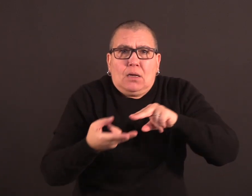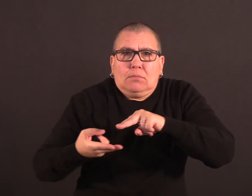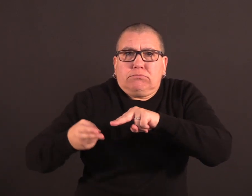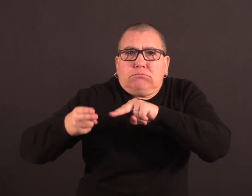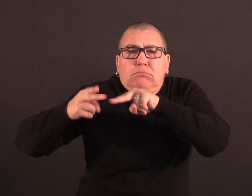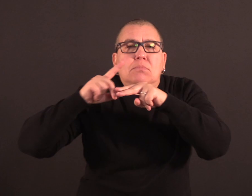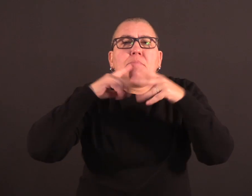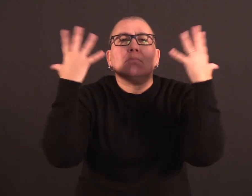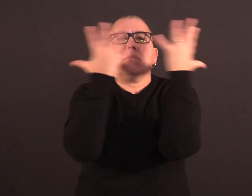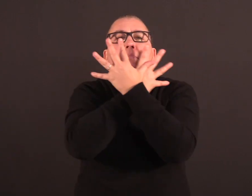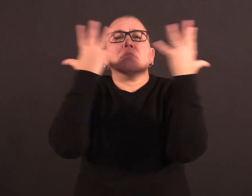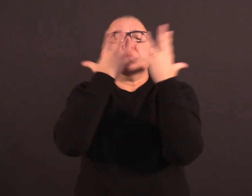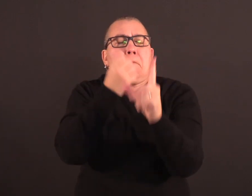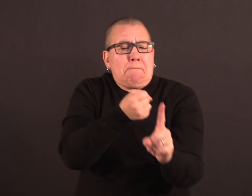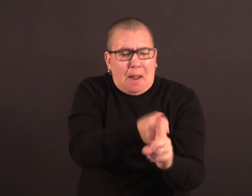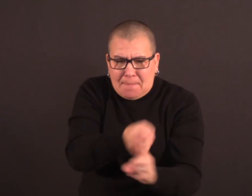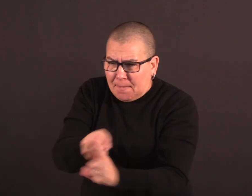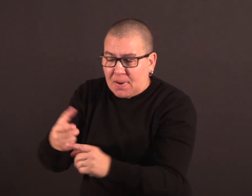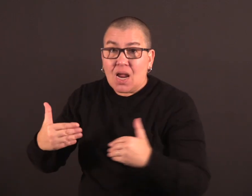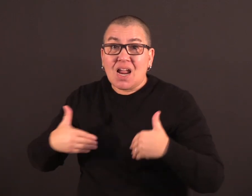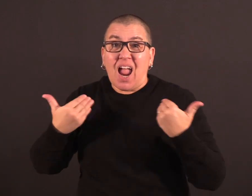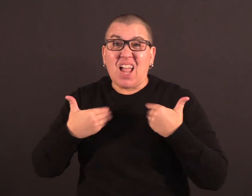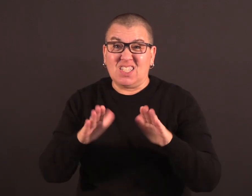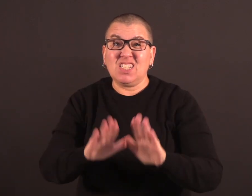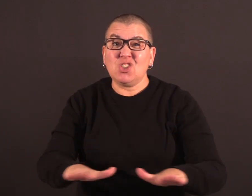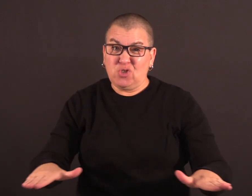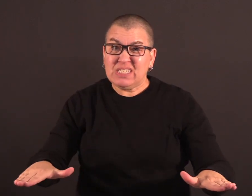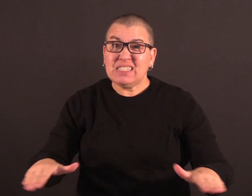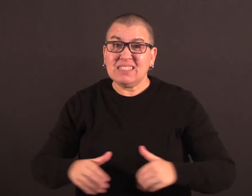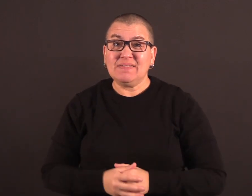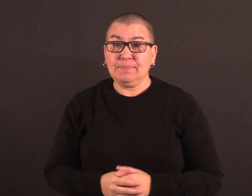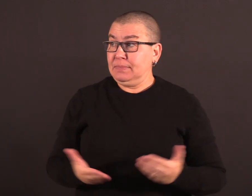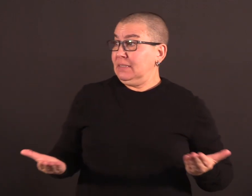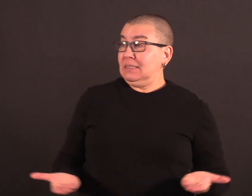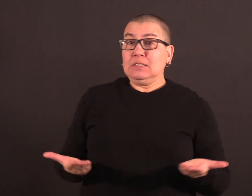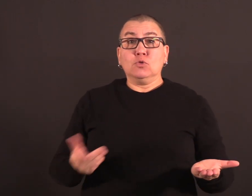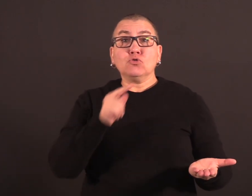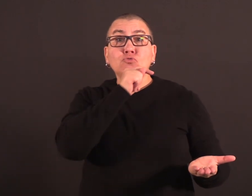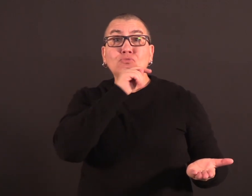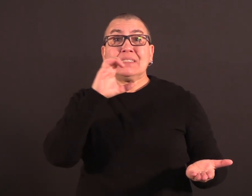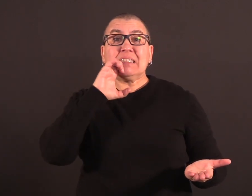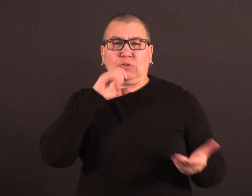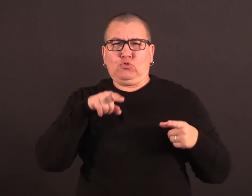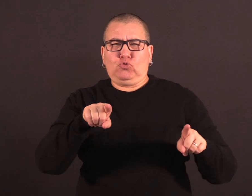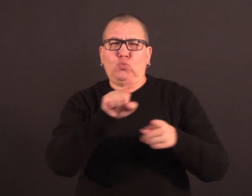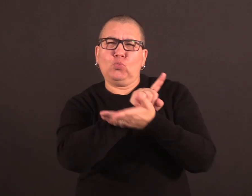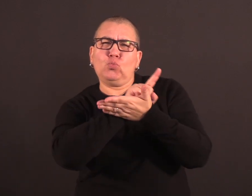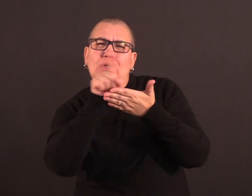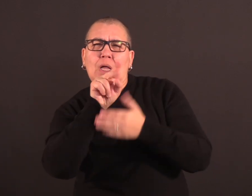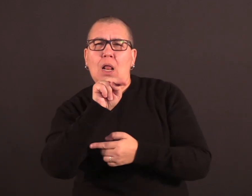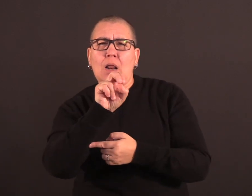dramatic among those most susceptible to the virus: young children. In the Twin Cities,